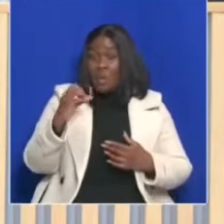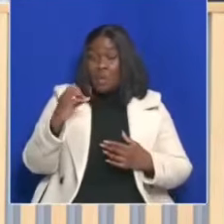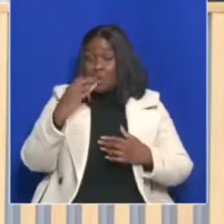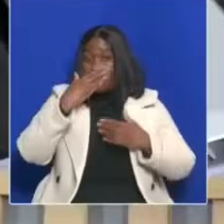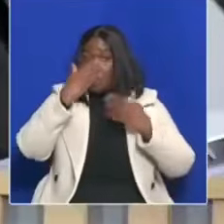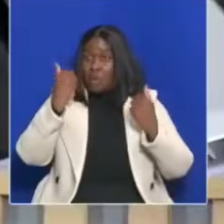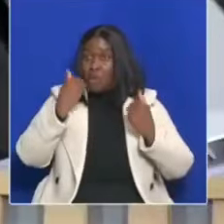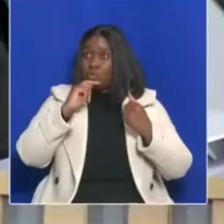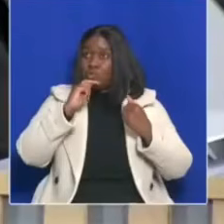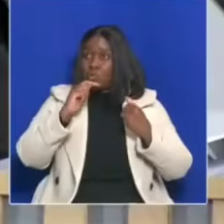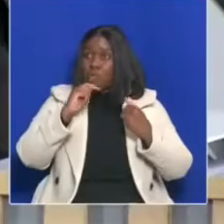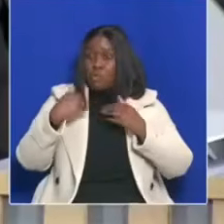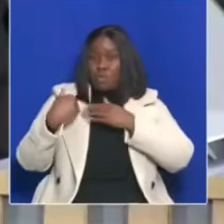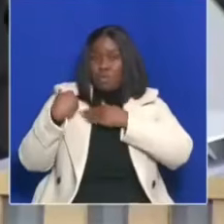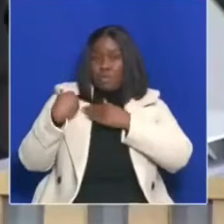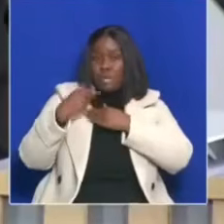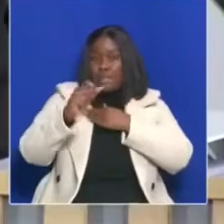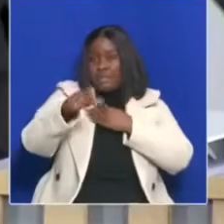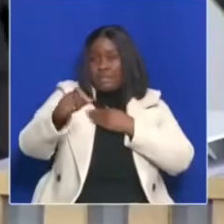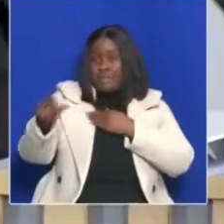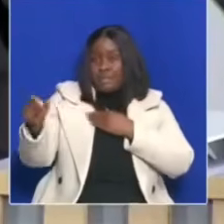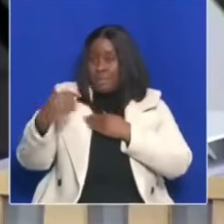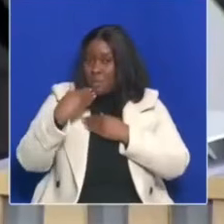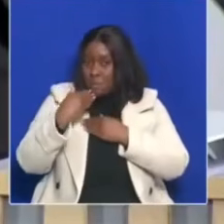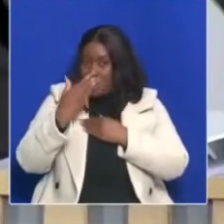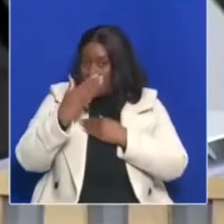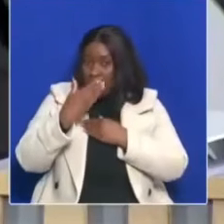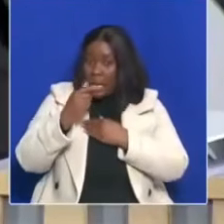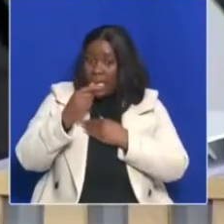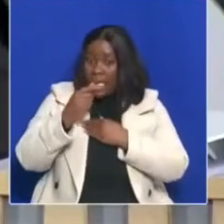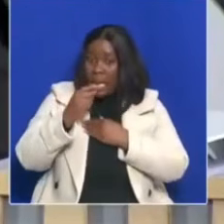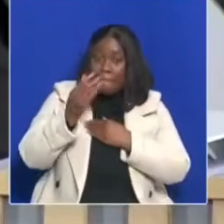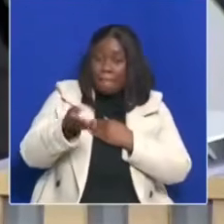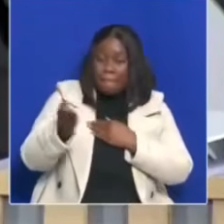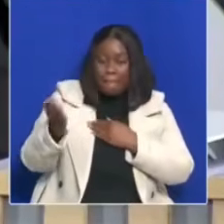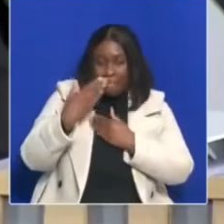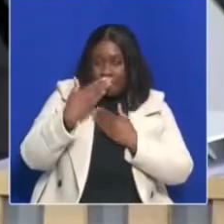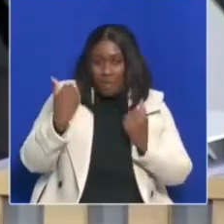Commissioner, I wouldn't say that they're not involved in the cash in transit. Yes,